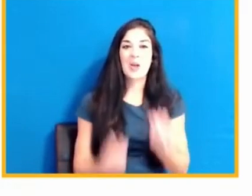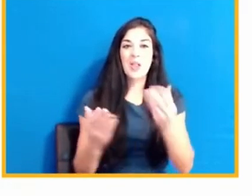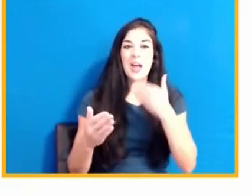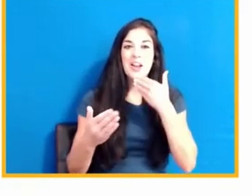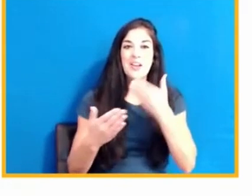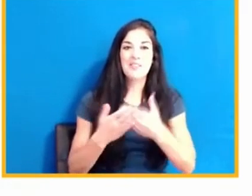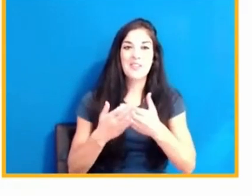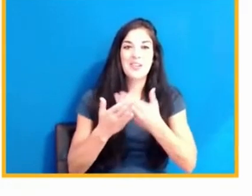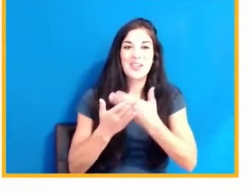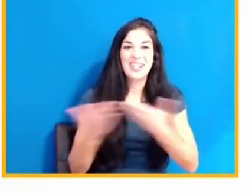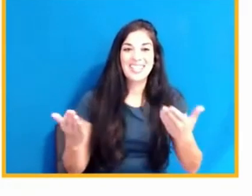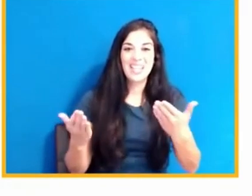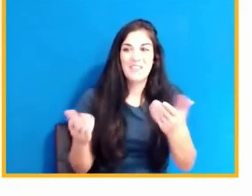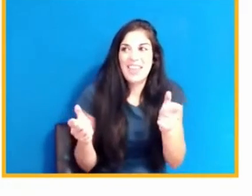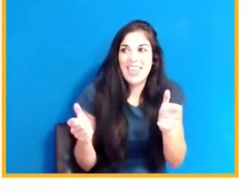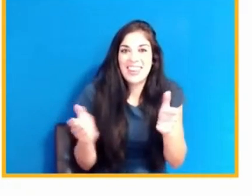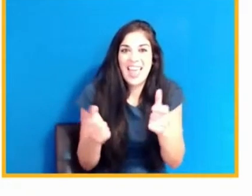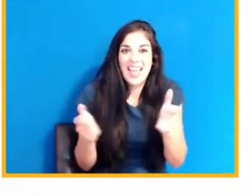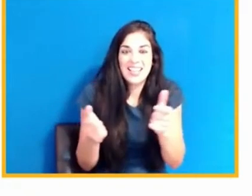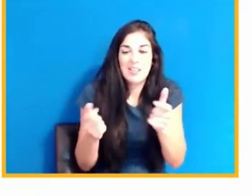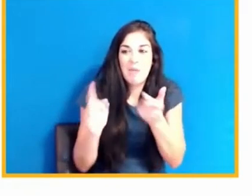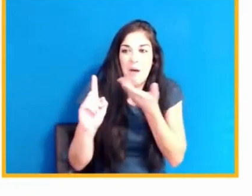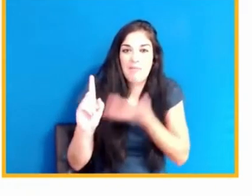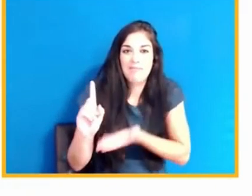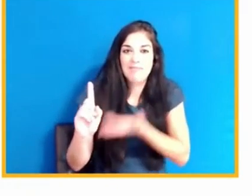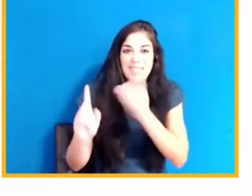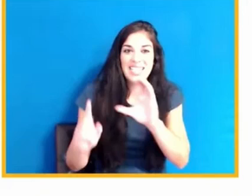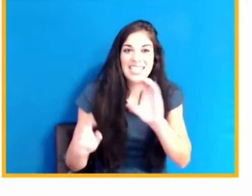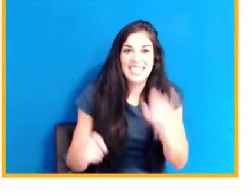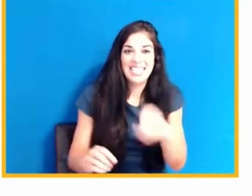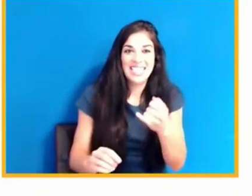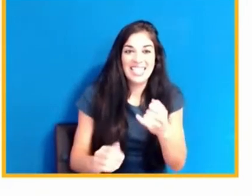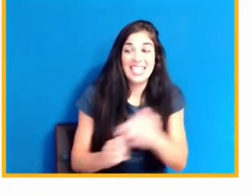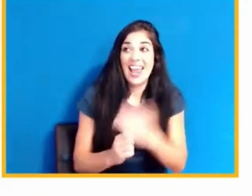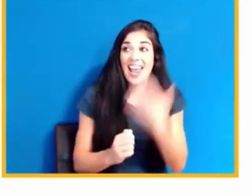in that smol pup whose name is CJ and I mean I don't know about the rest of my